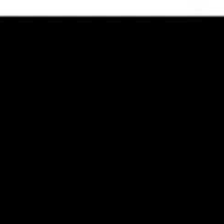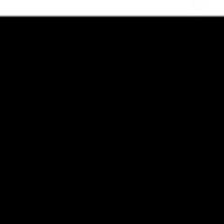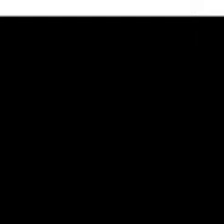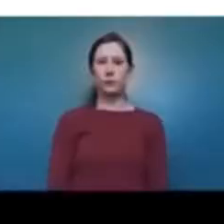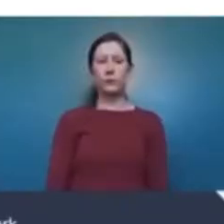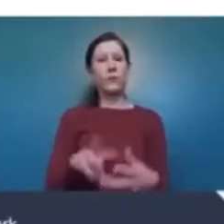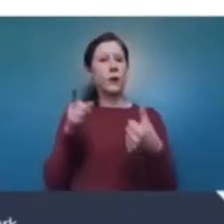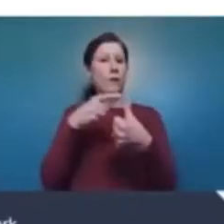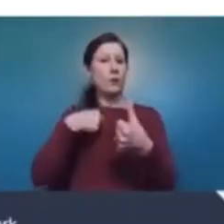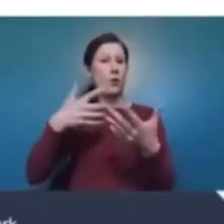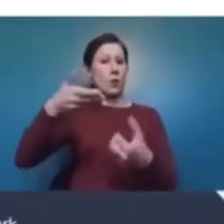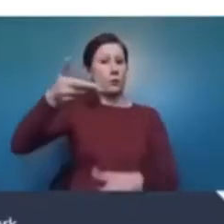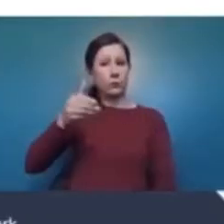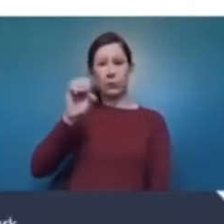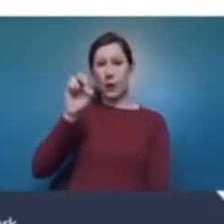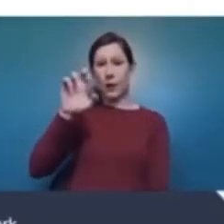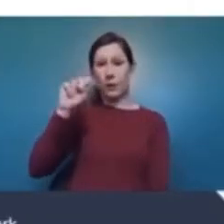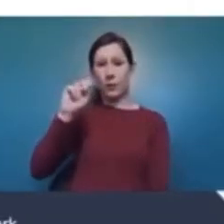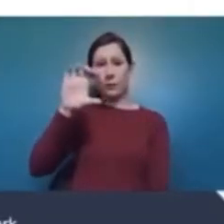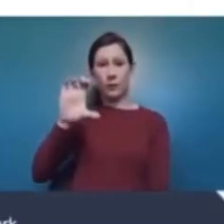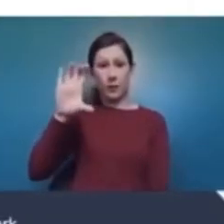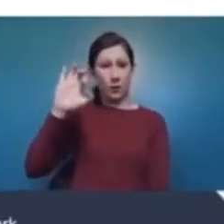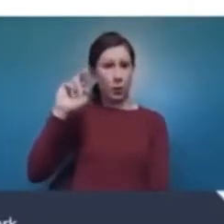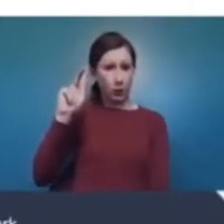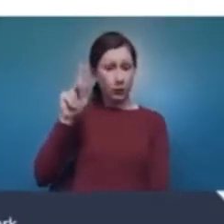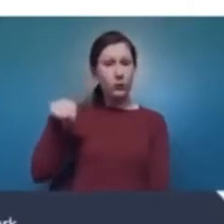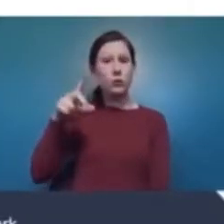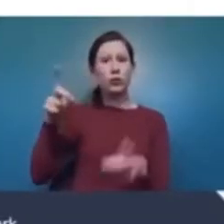First I'd like to introduce Erin C. Clark, the Director of